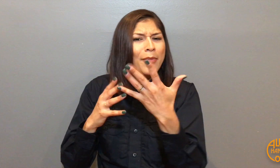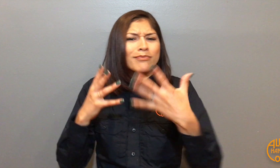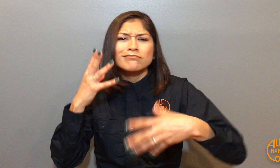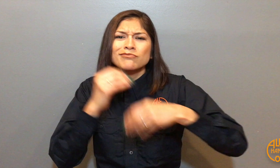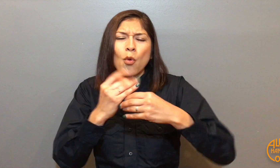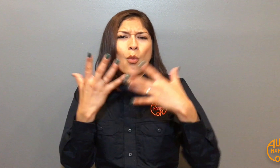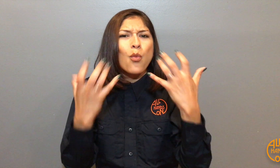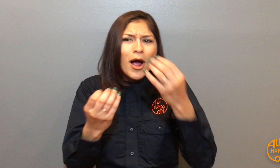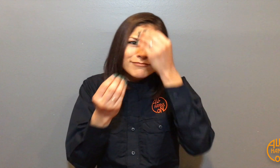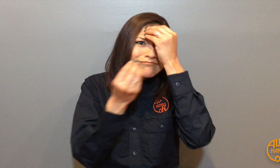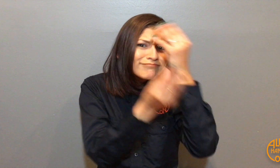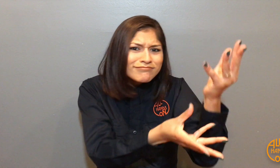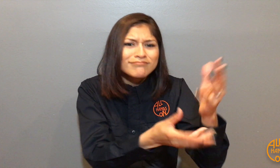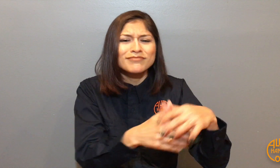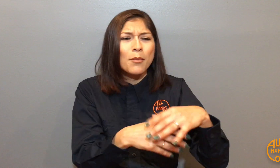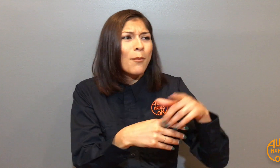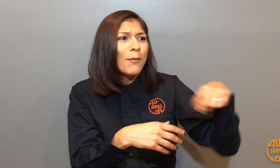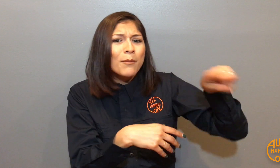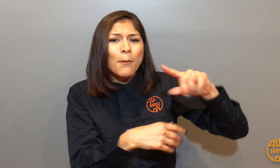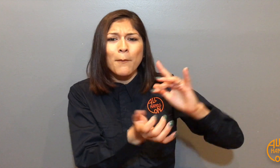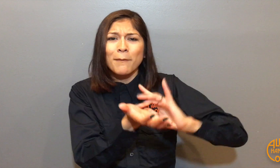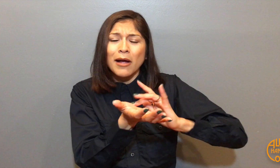anything else that you can think of that the medical professional or